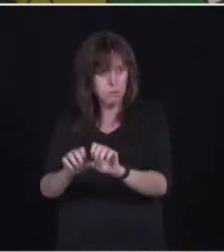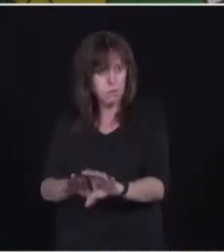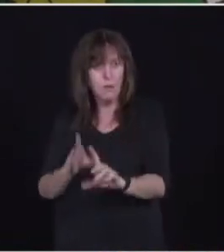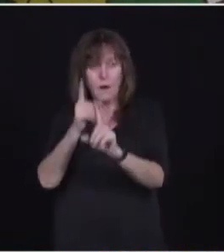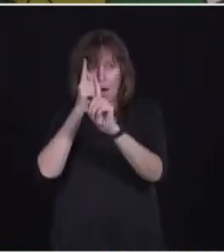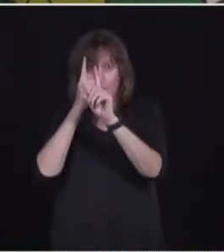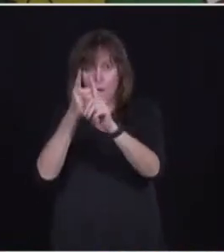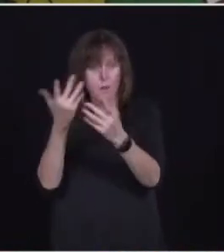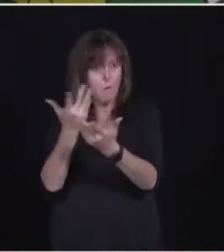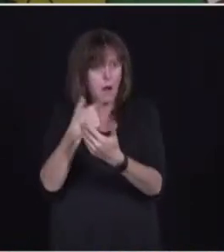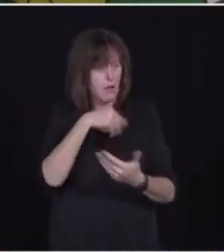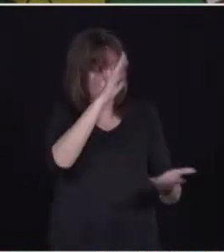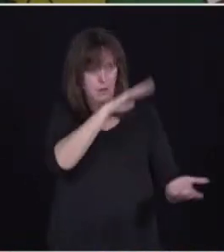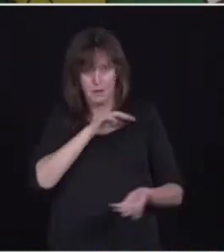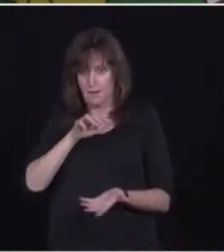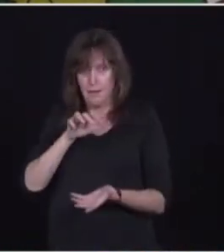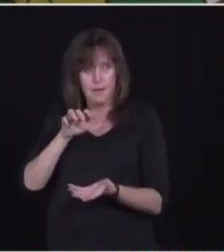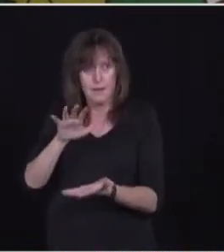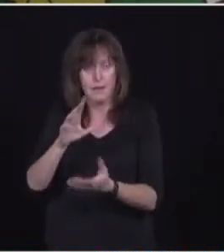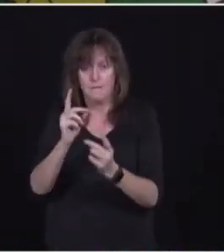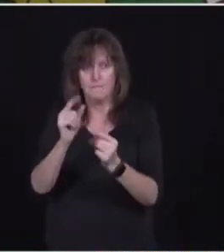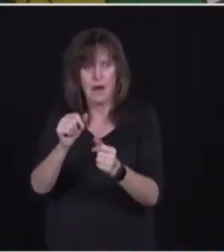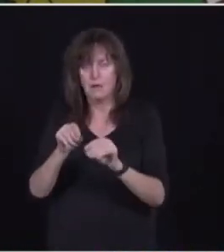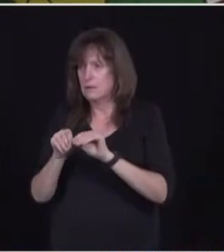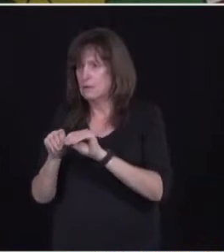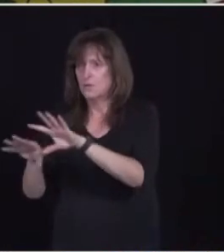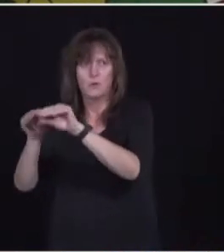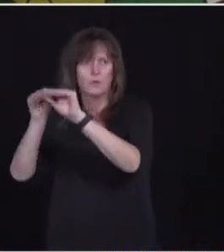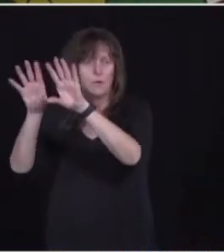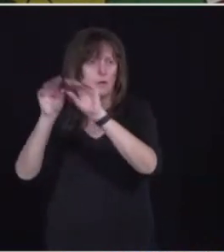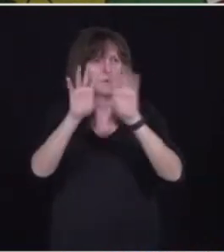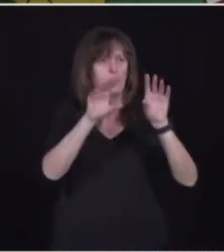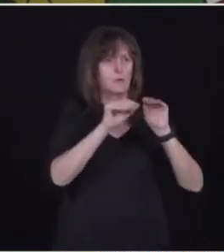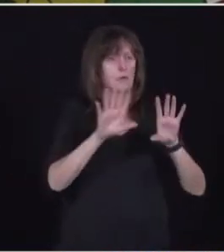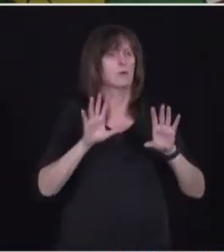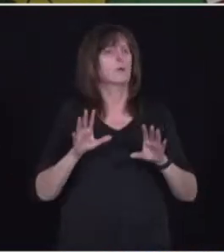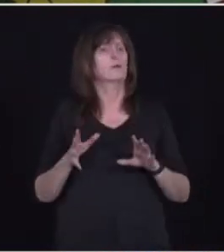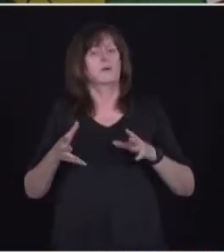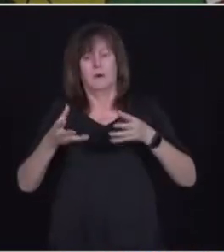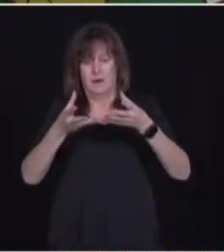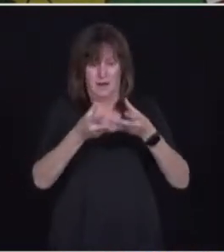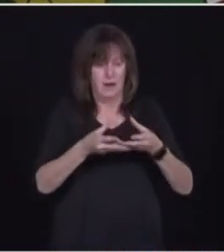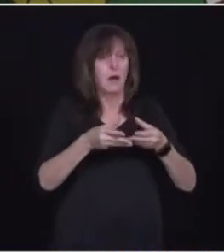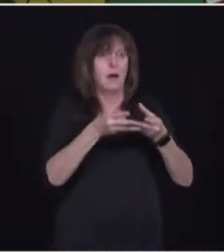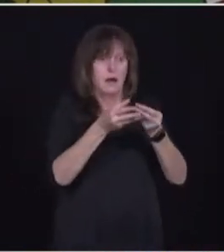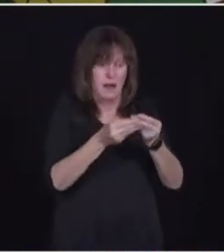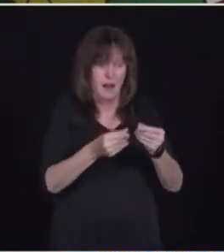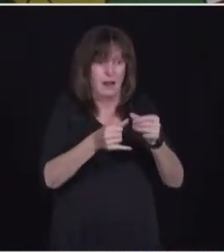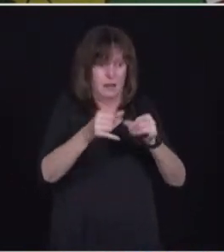need to keep them frozen inside those temporary freezers. In other words, we want to receive it, we want